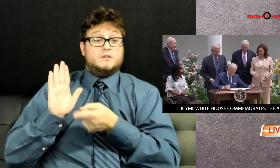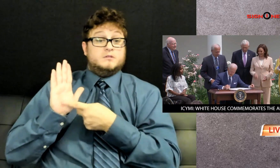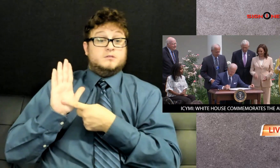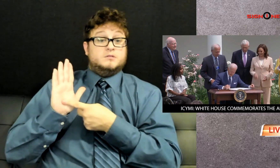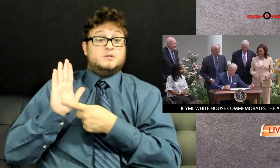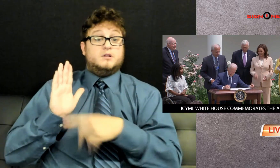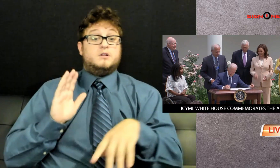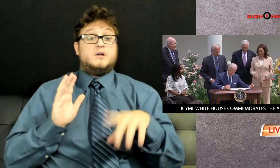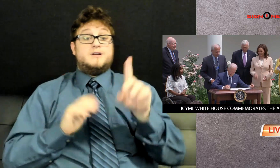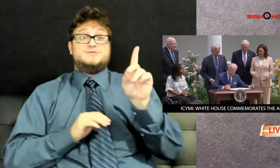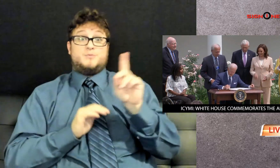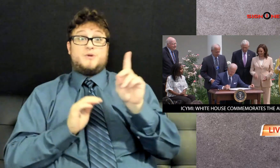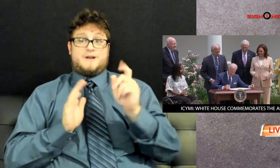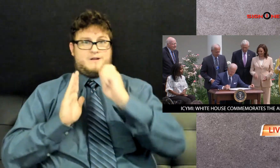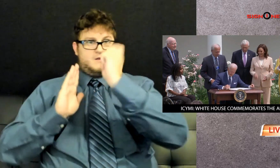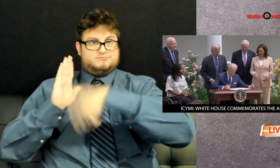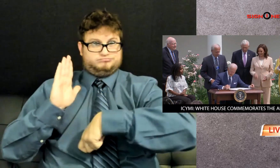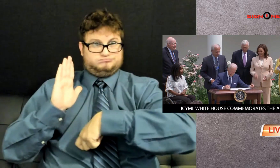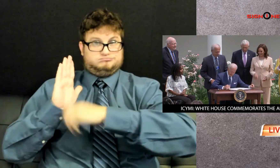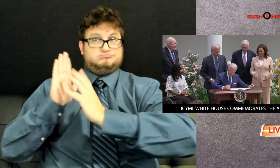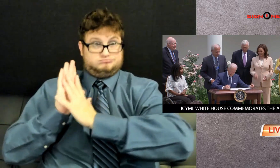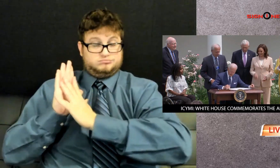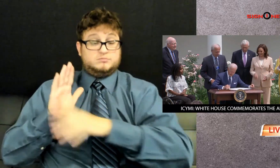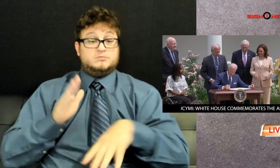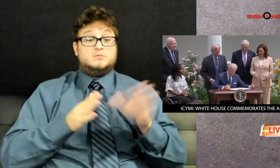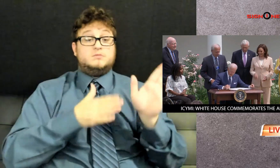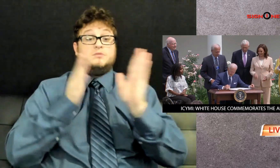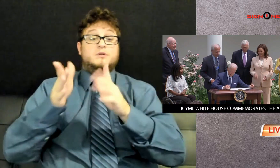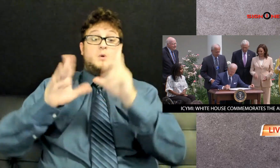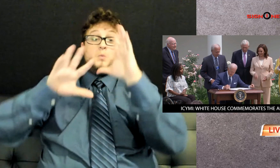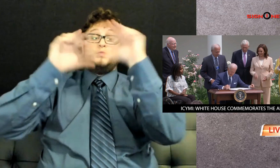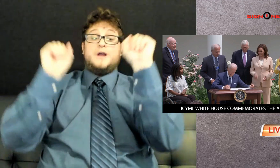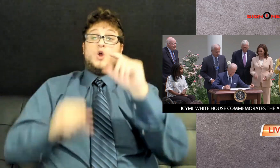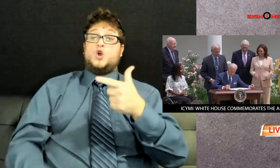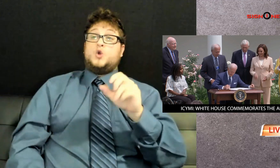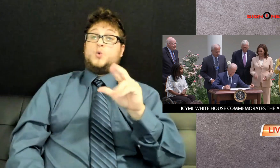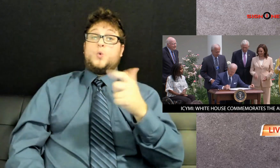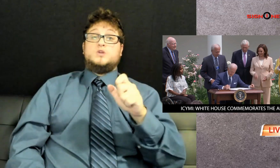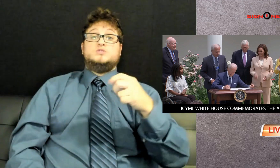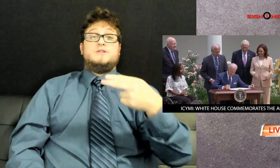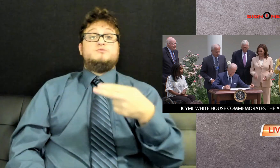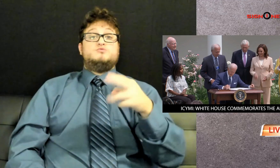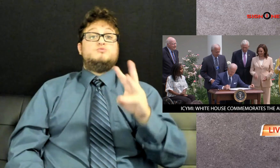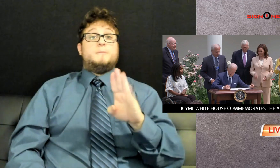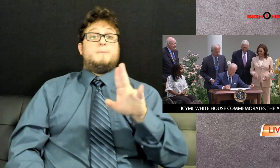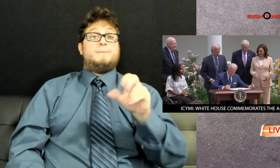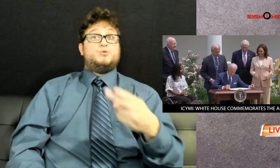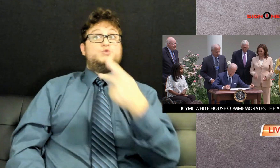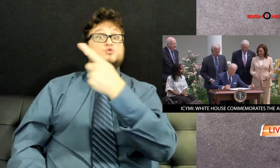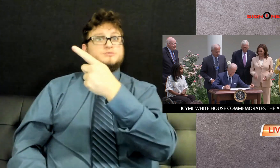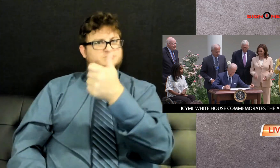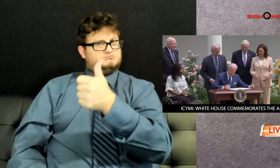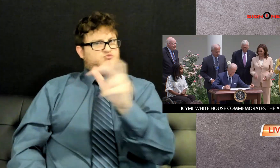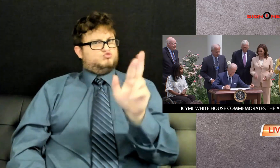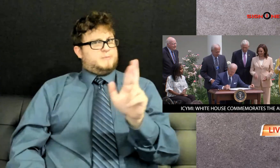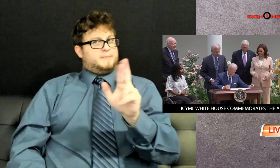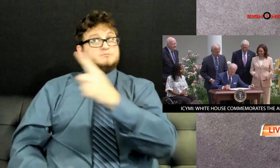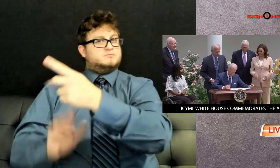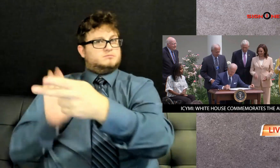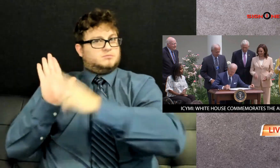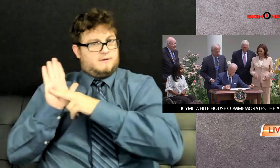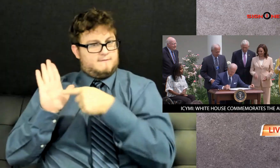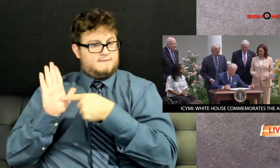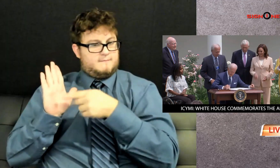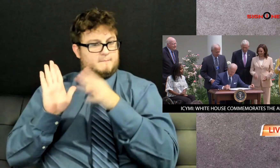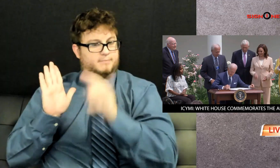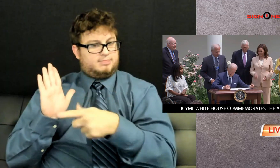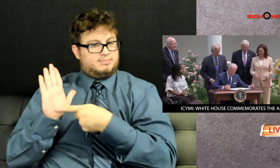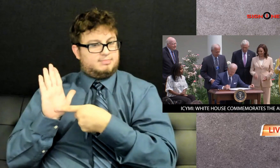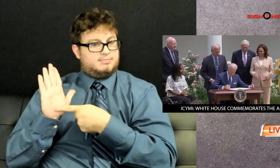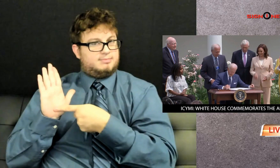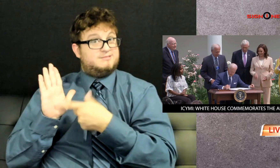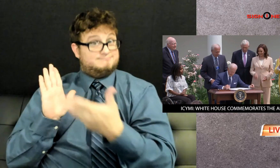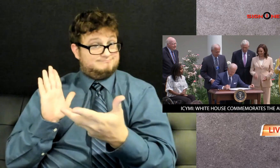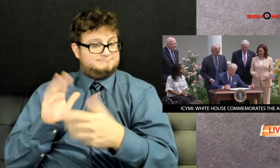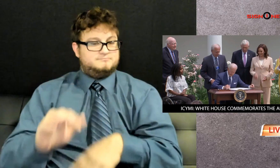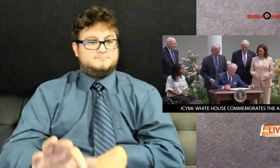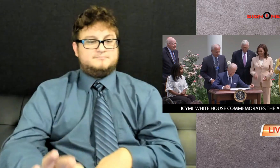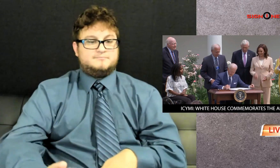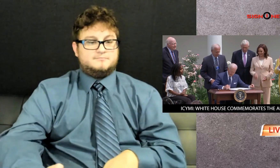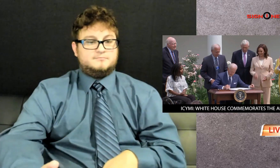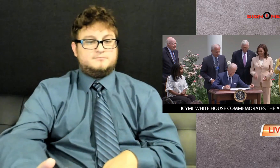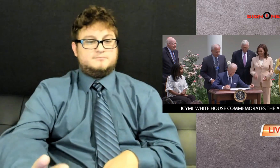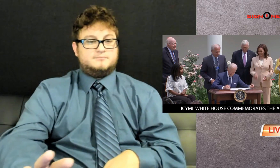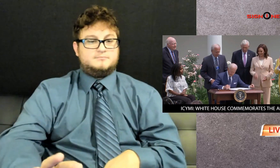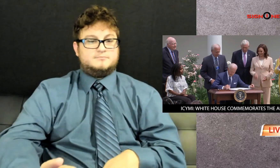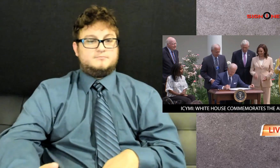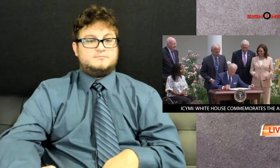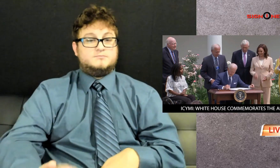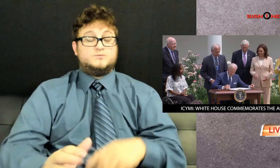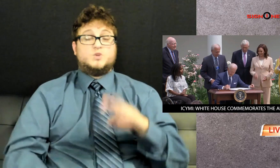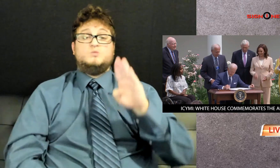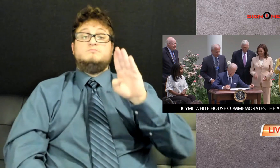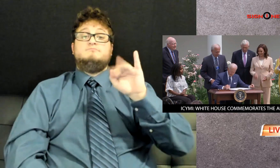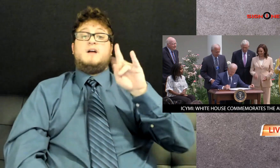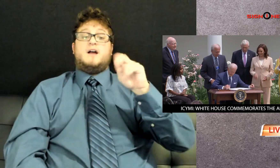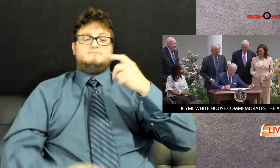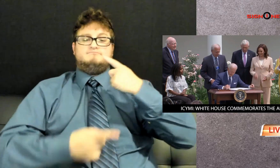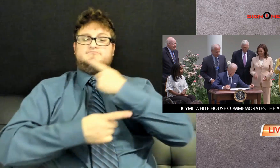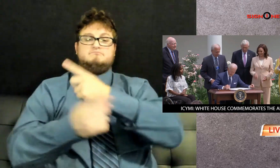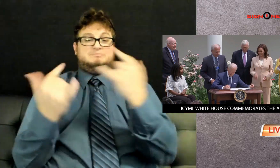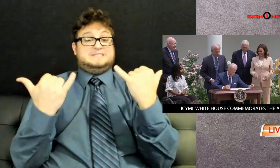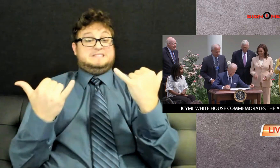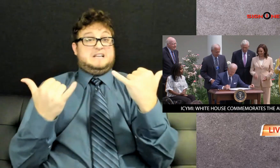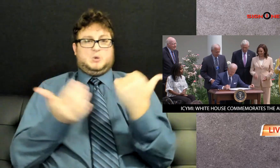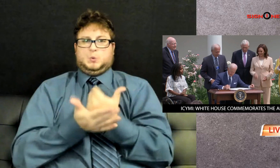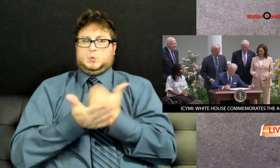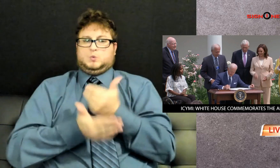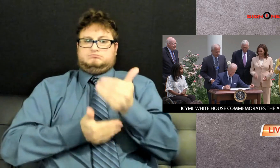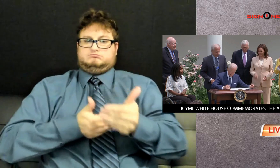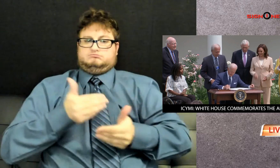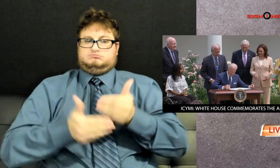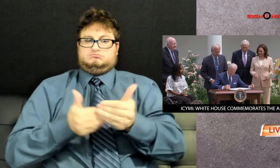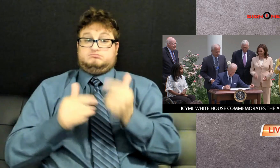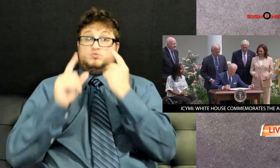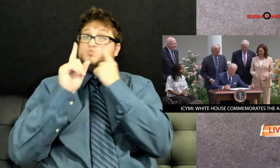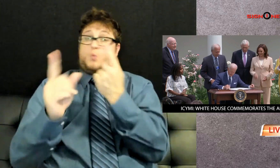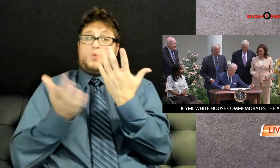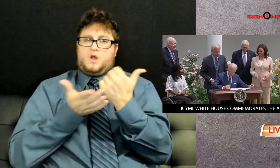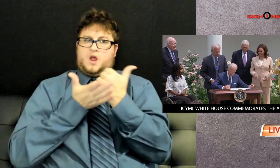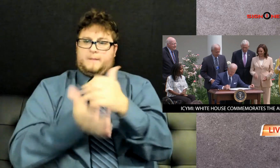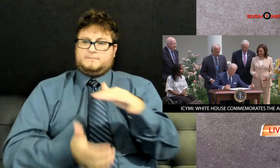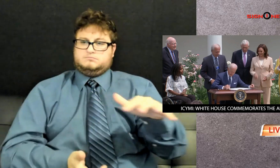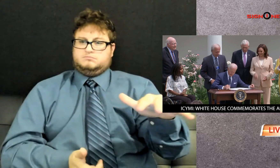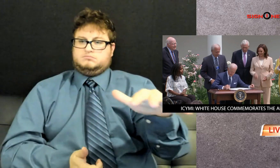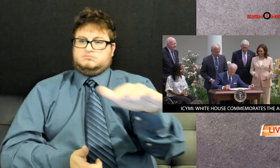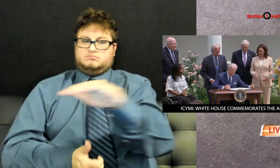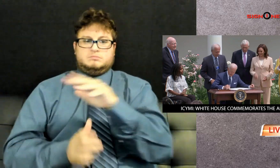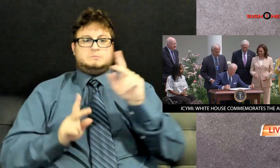bipartisan history a Democratic bill signed by Republican President George HW Bush